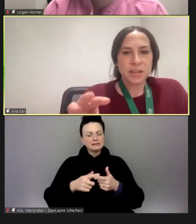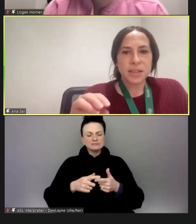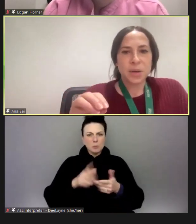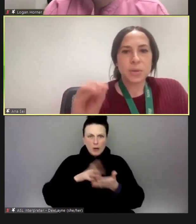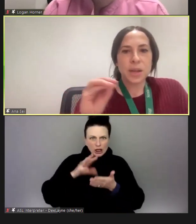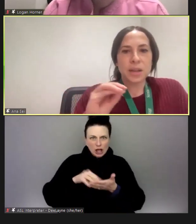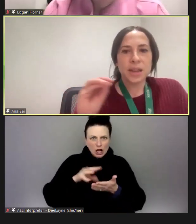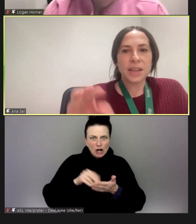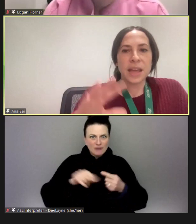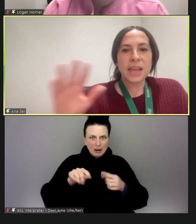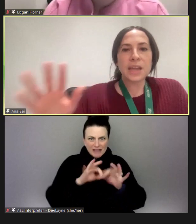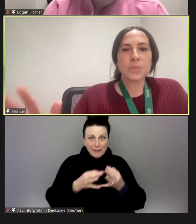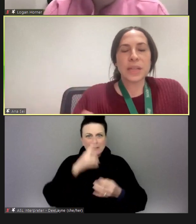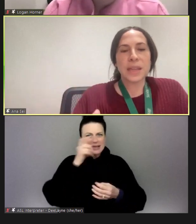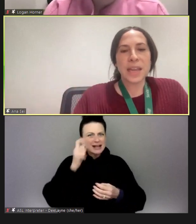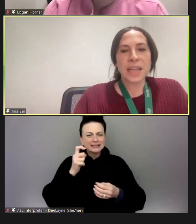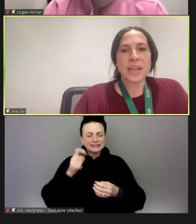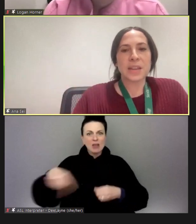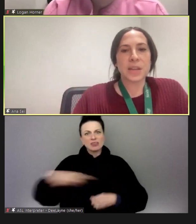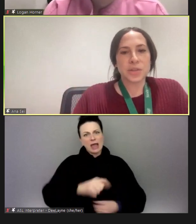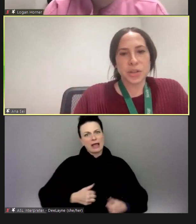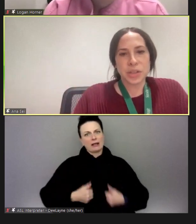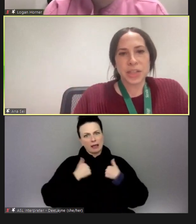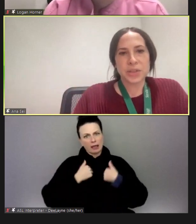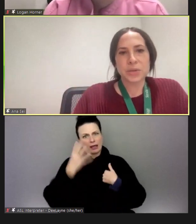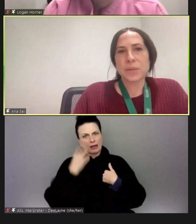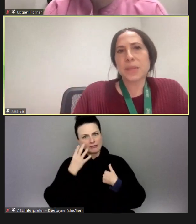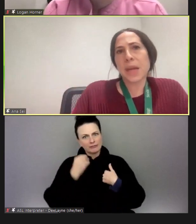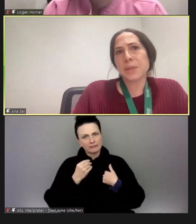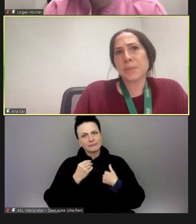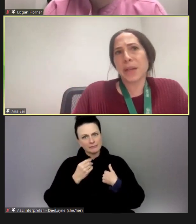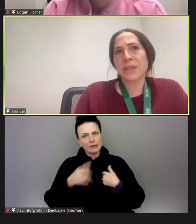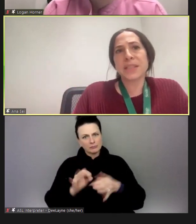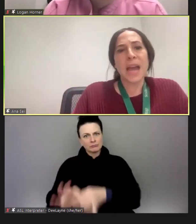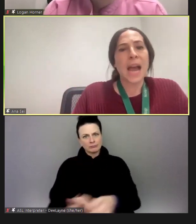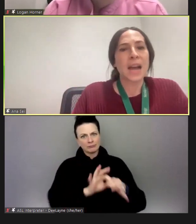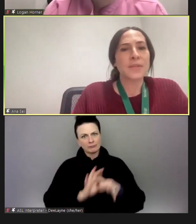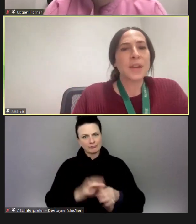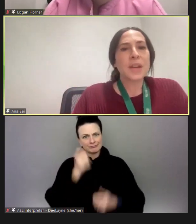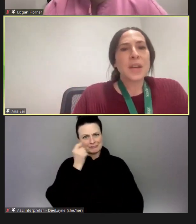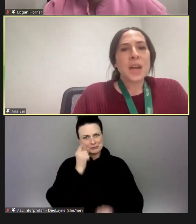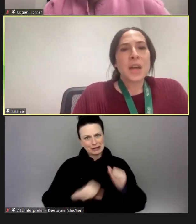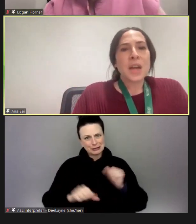know that they they can relate in their